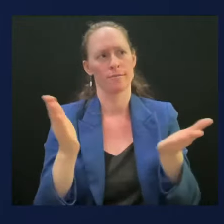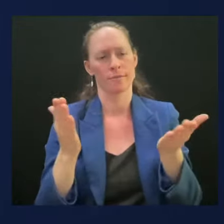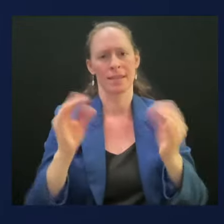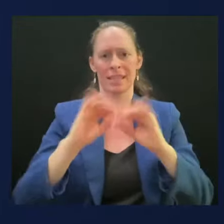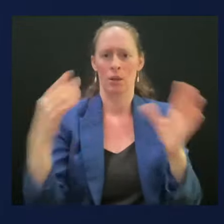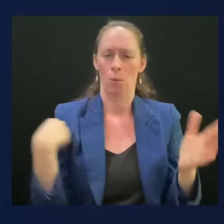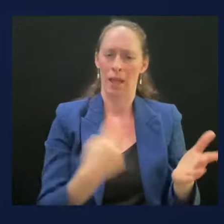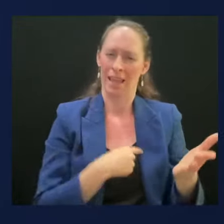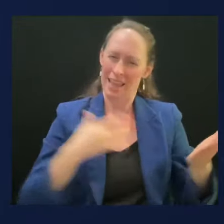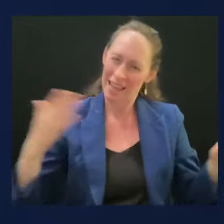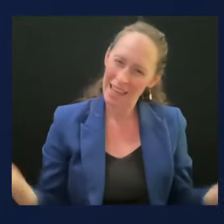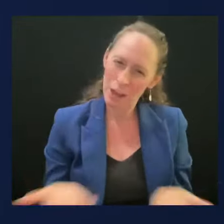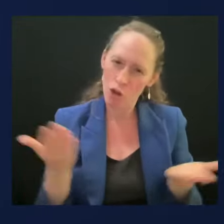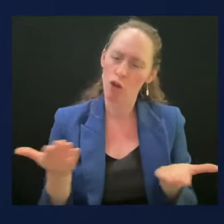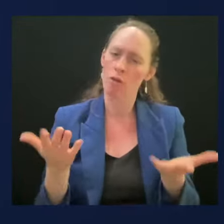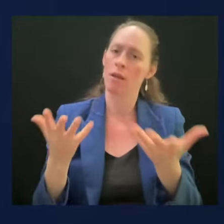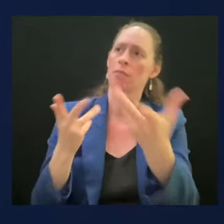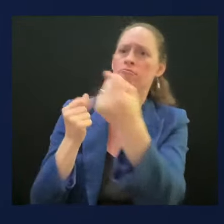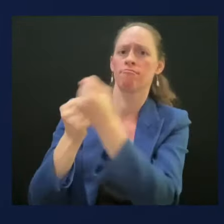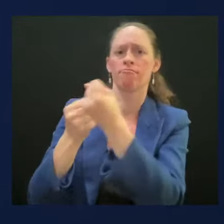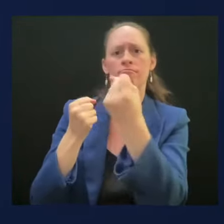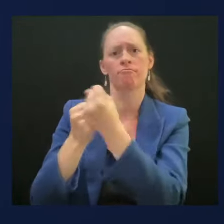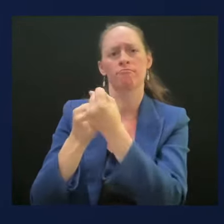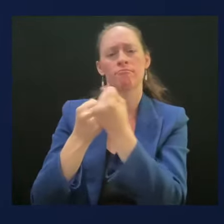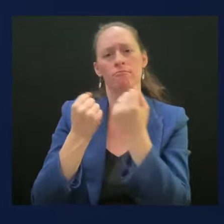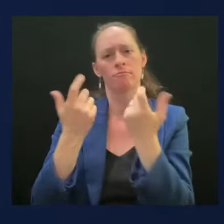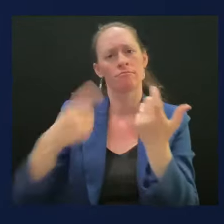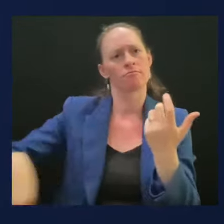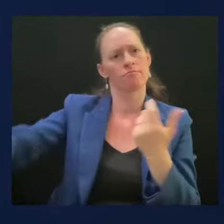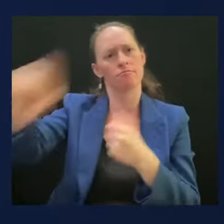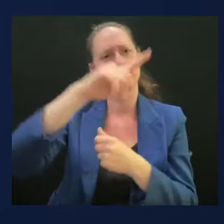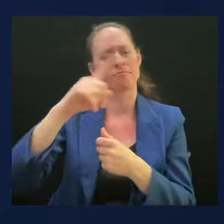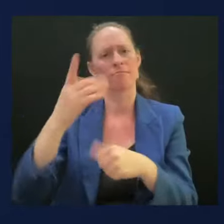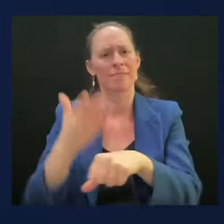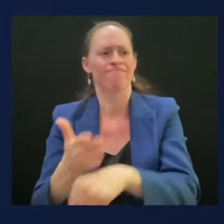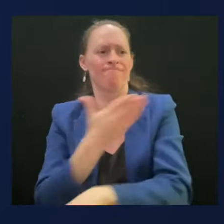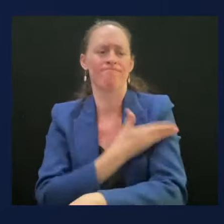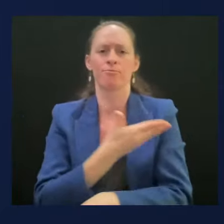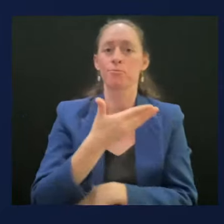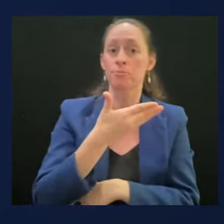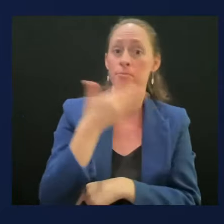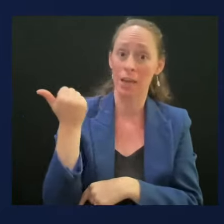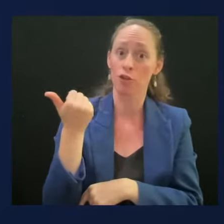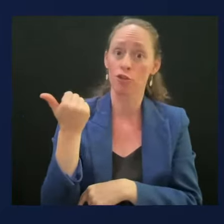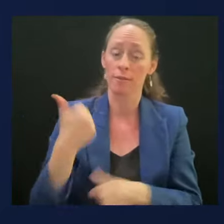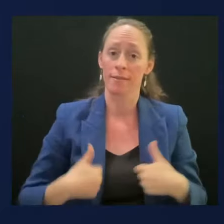And just as they have kept the ultimate faith to our country, to our democracy, we must keep the ultimate faith to them.